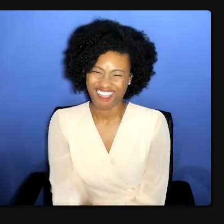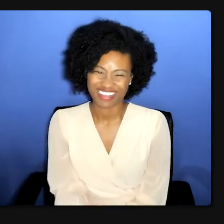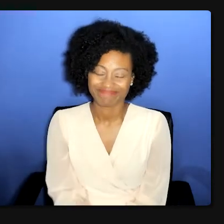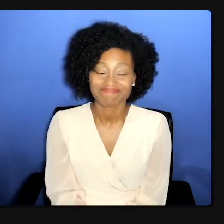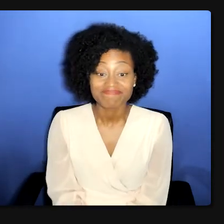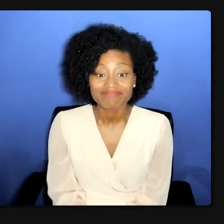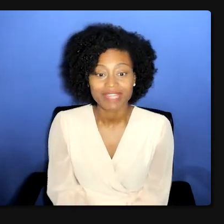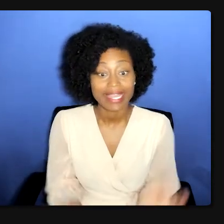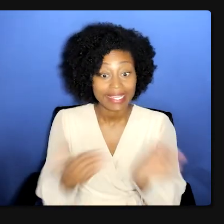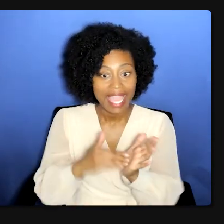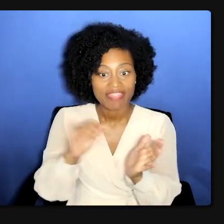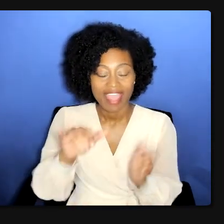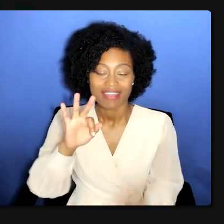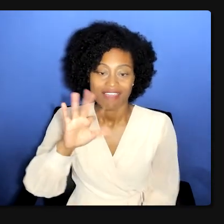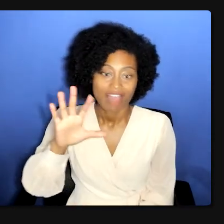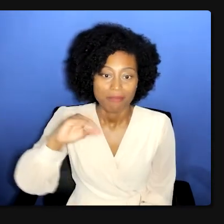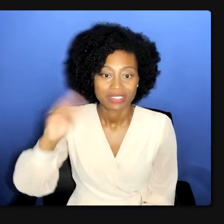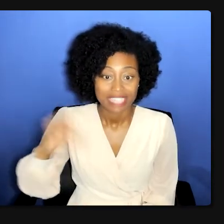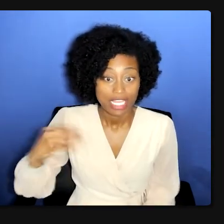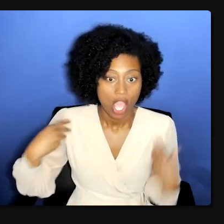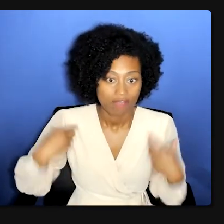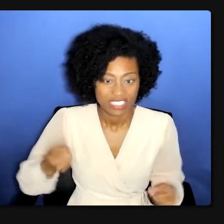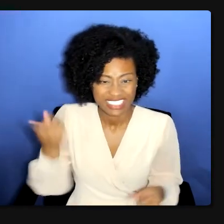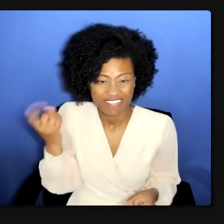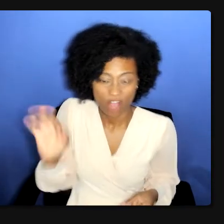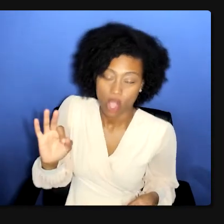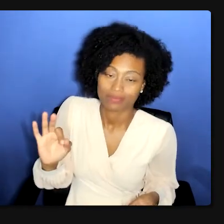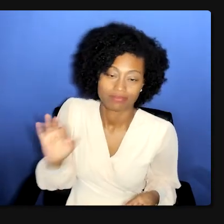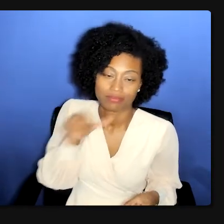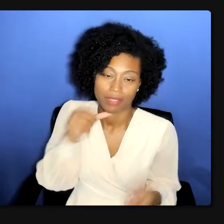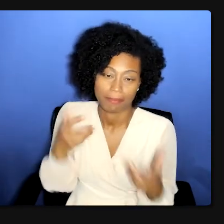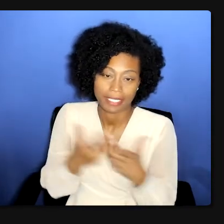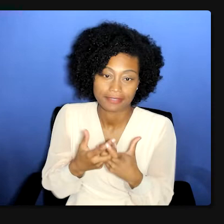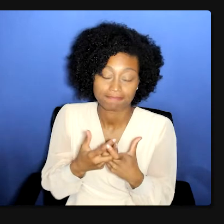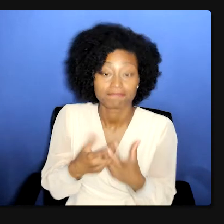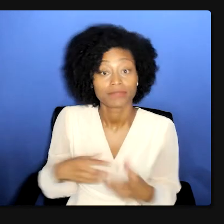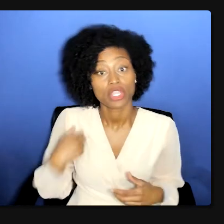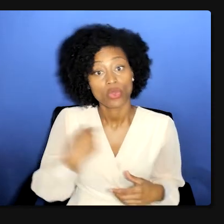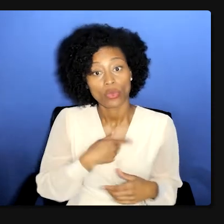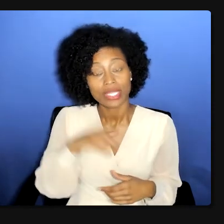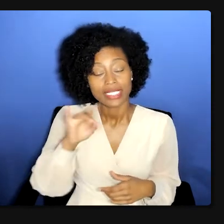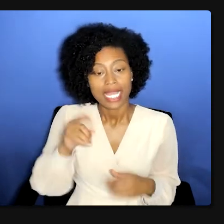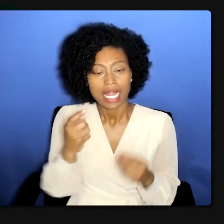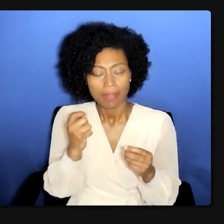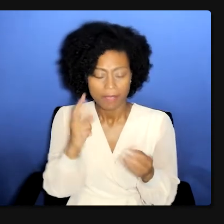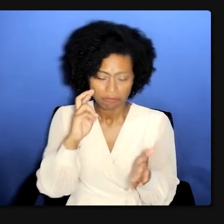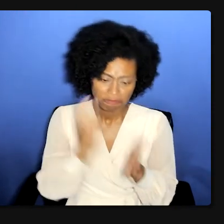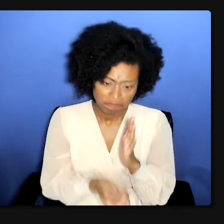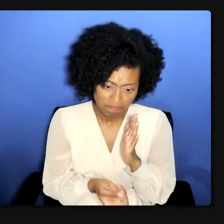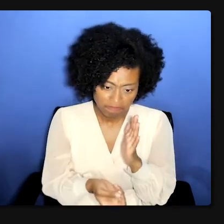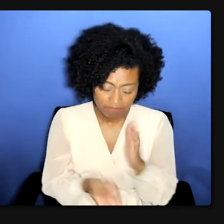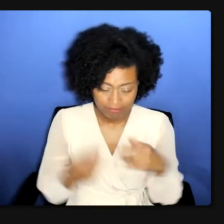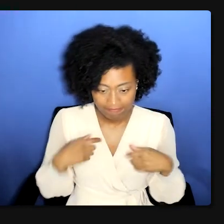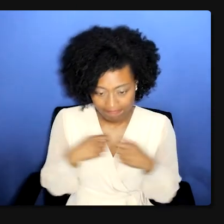Again at the 95% confidence interval that they default to. So we dug a little deeper and did a custom analysis